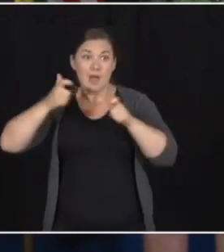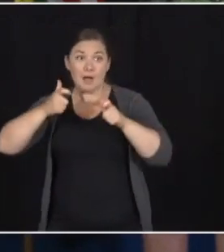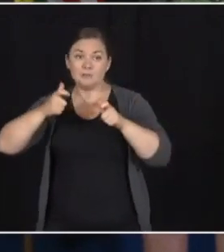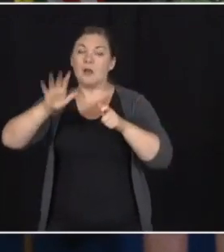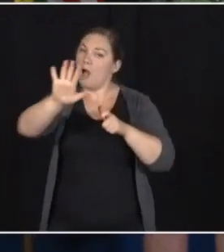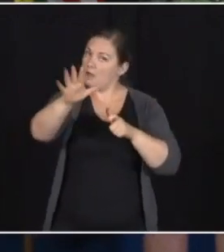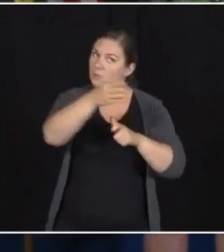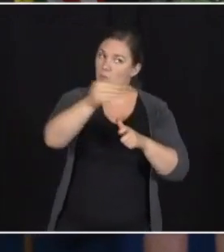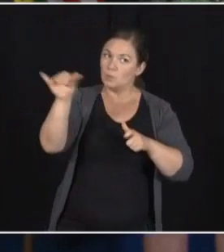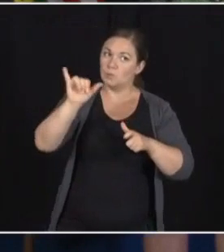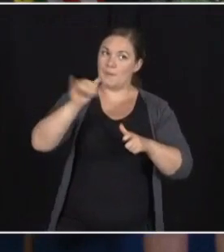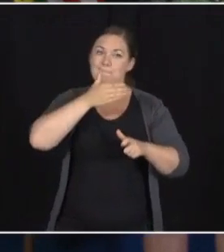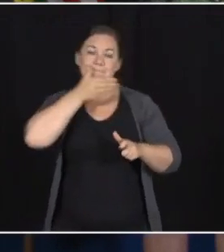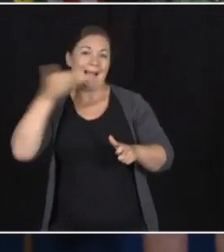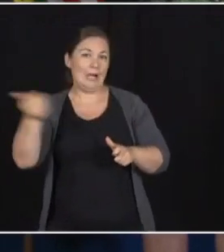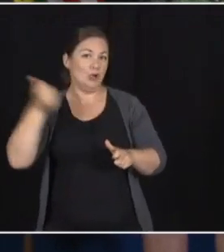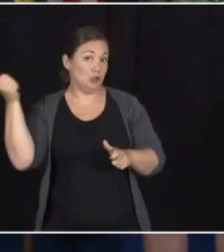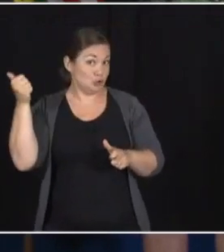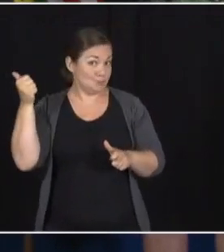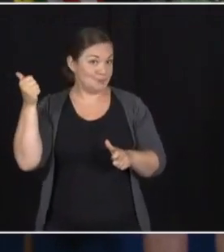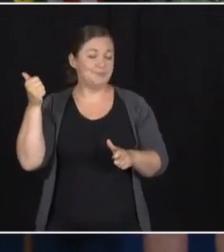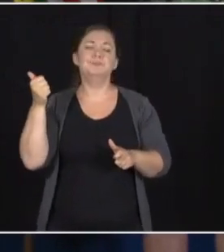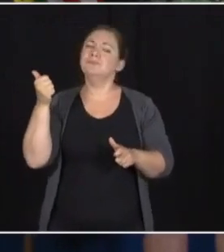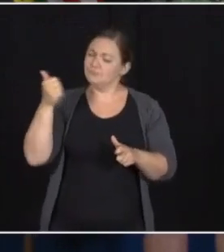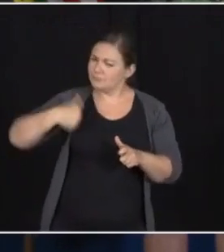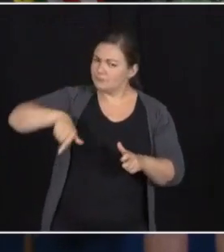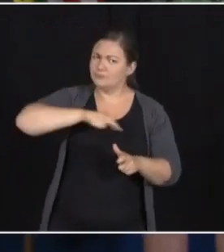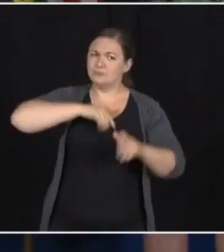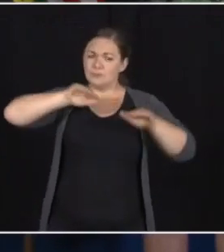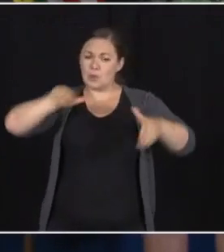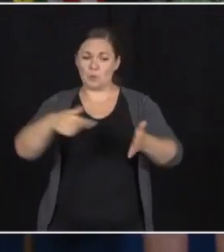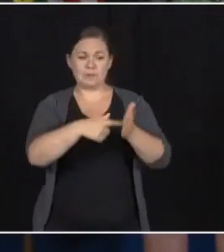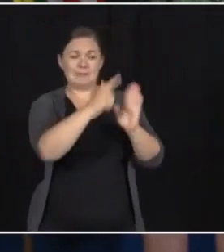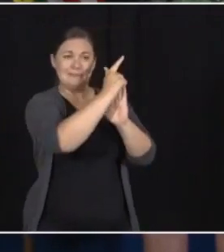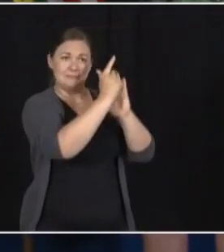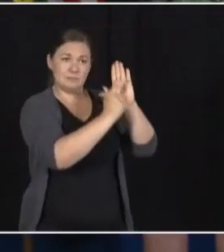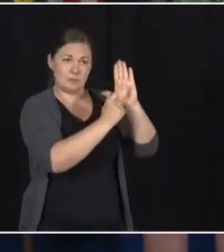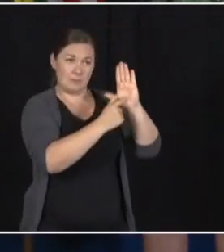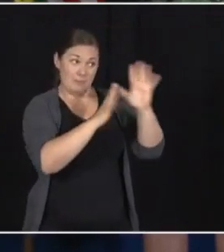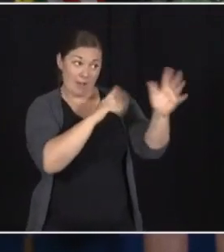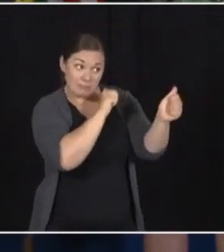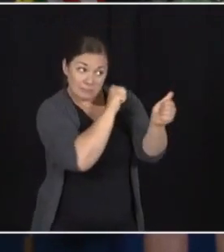It's also to build better. Our government will be introducing legislation that if passed, will enable complete